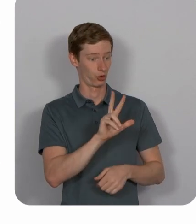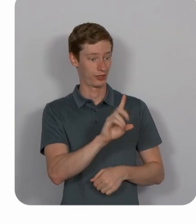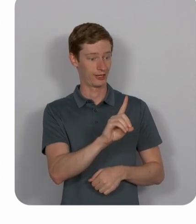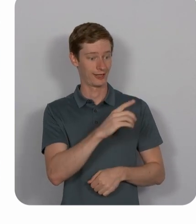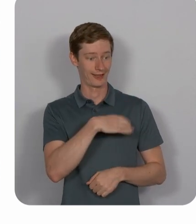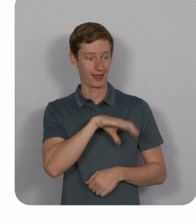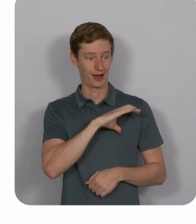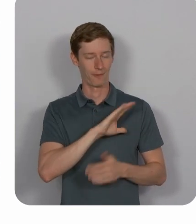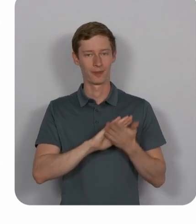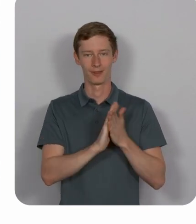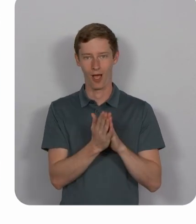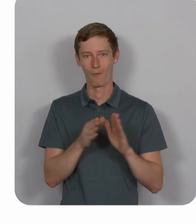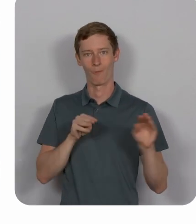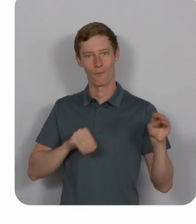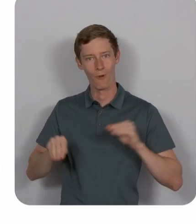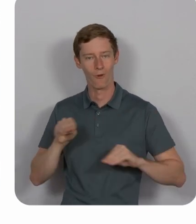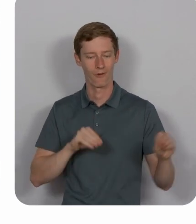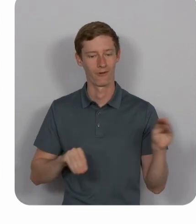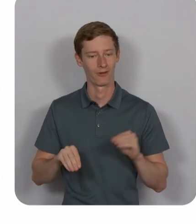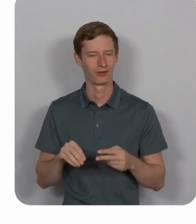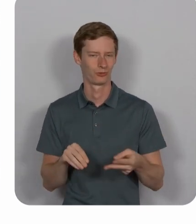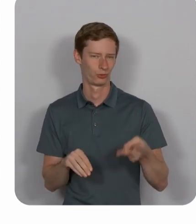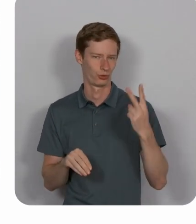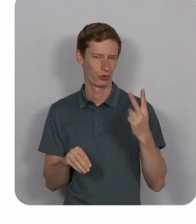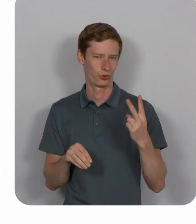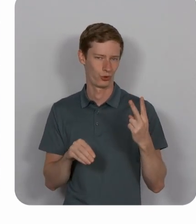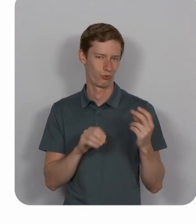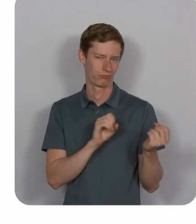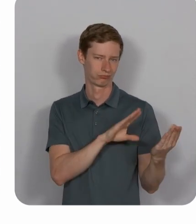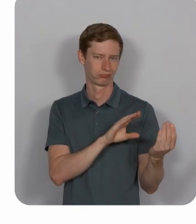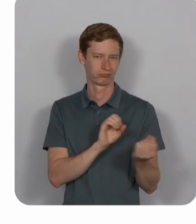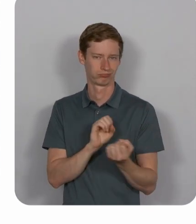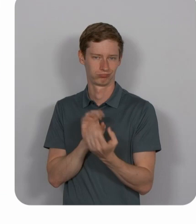Conventionally, there are two primary ways to animate a character.